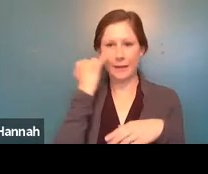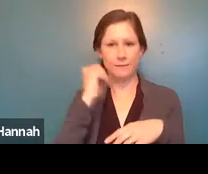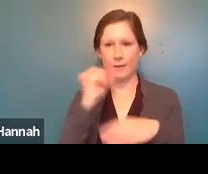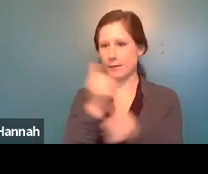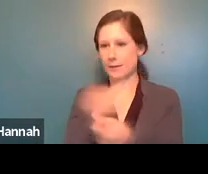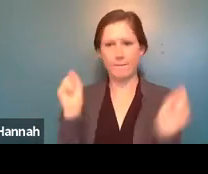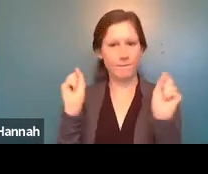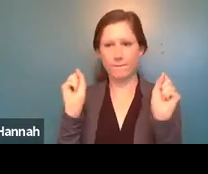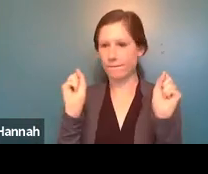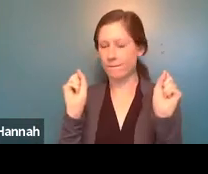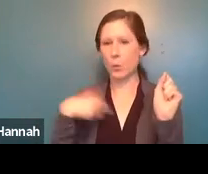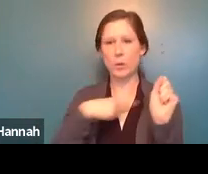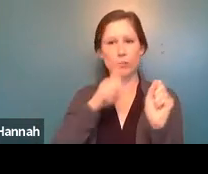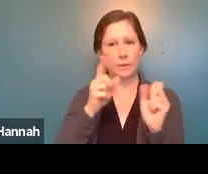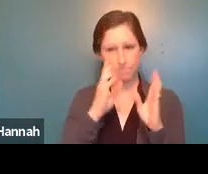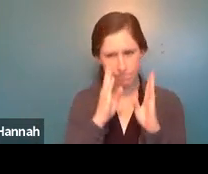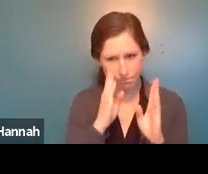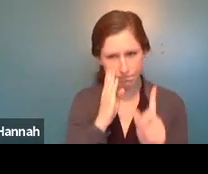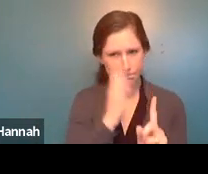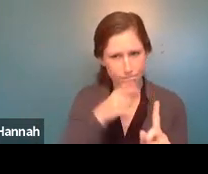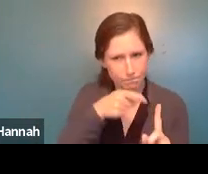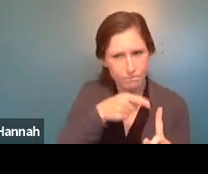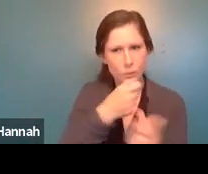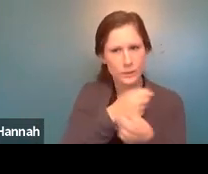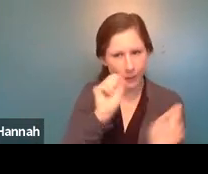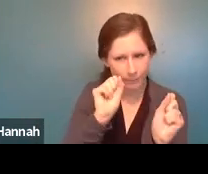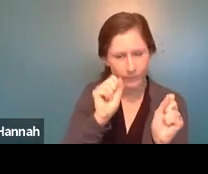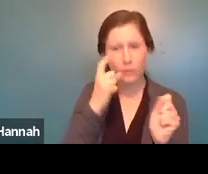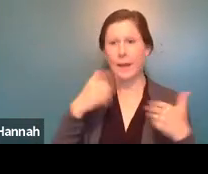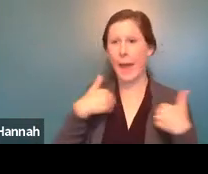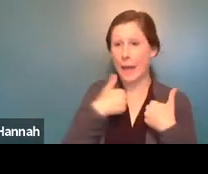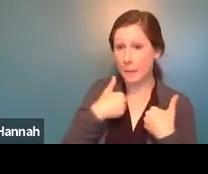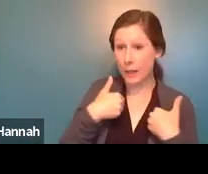about safety of the animals and our guests. So I know they've